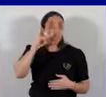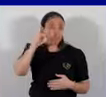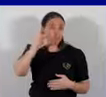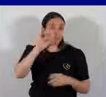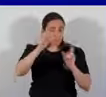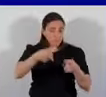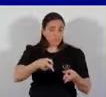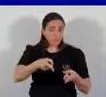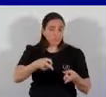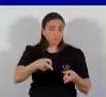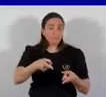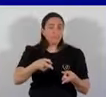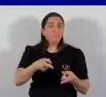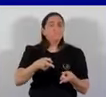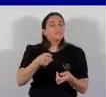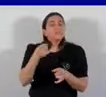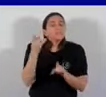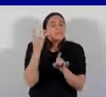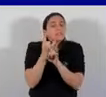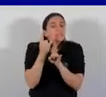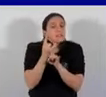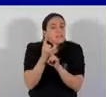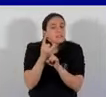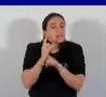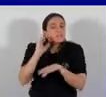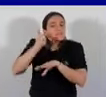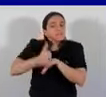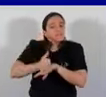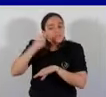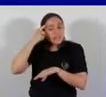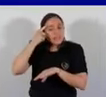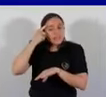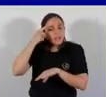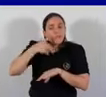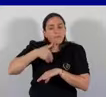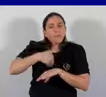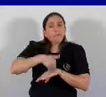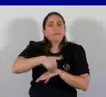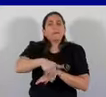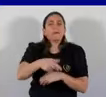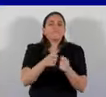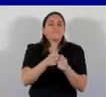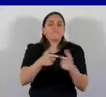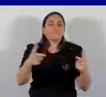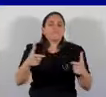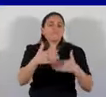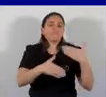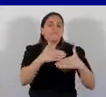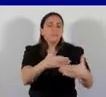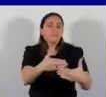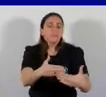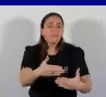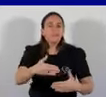I think it was from the DNU Federico is behind, so he was also